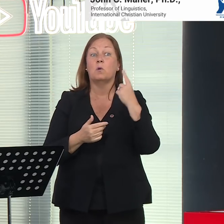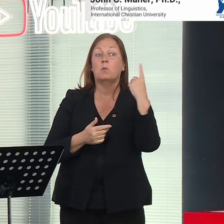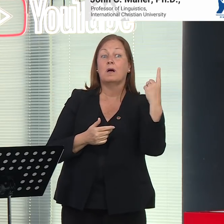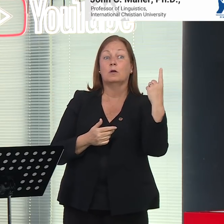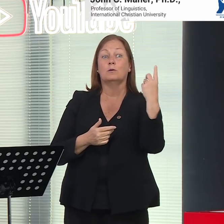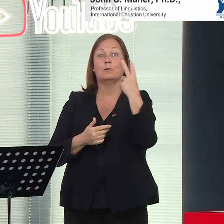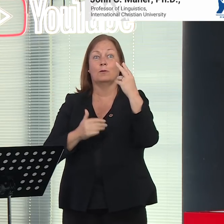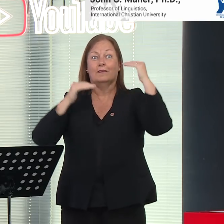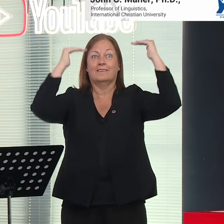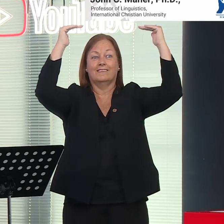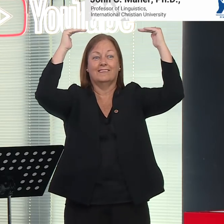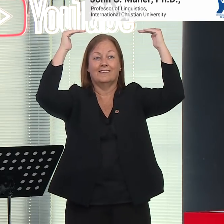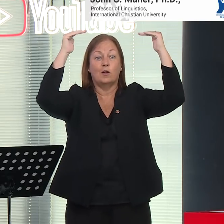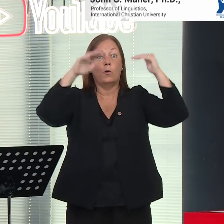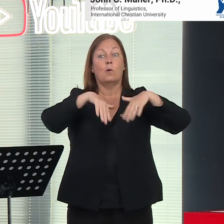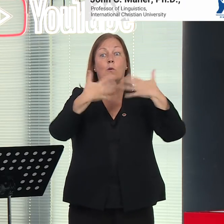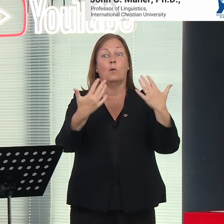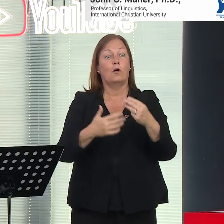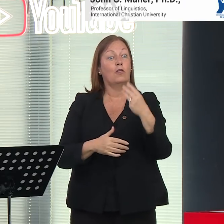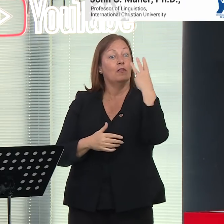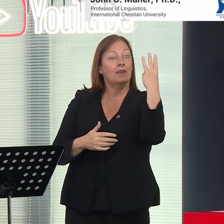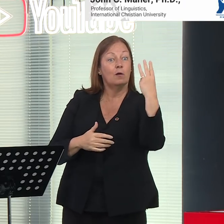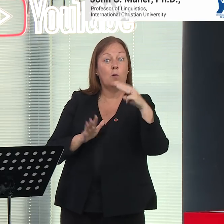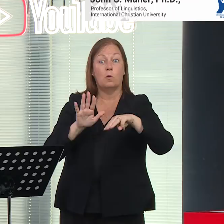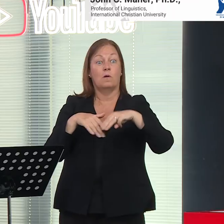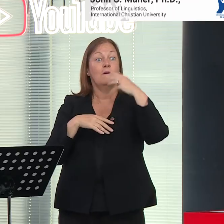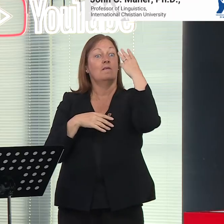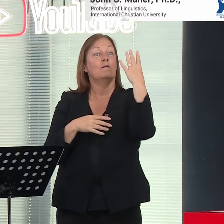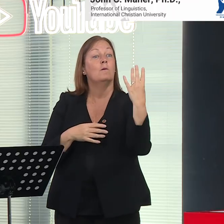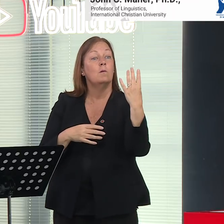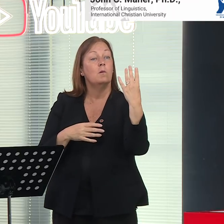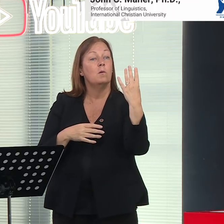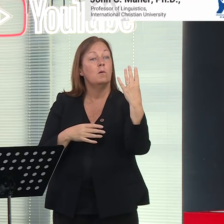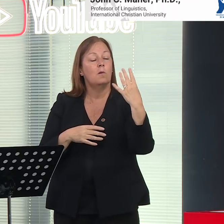Third question: What is your moth mother tongue? What is your mother tongue?